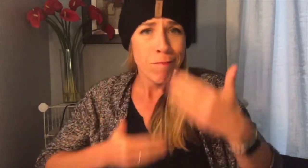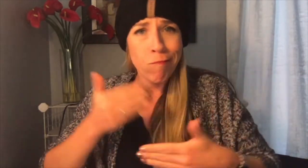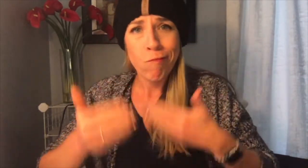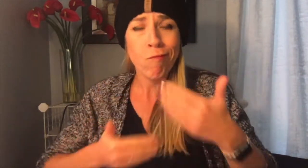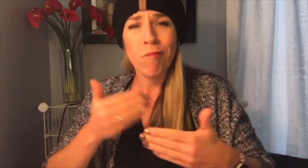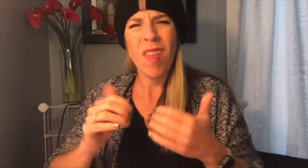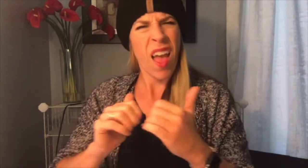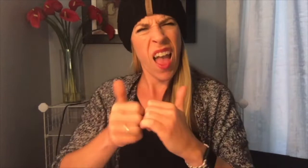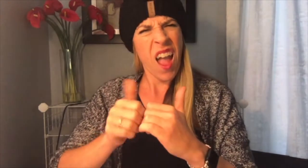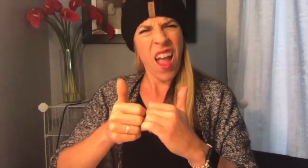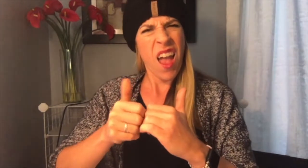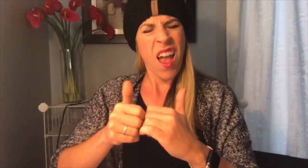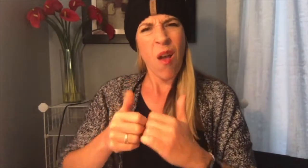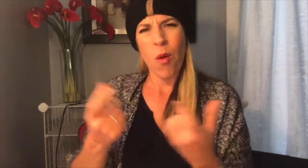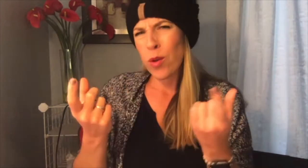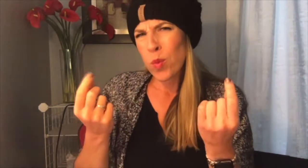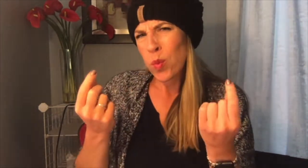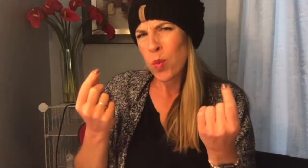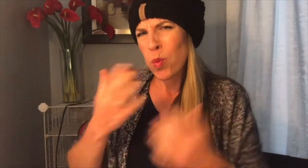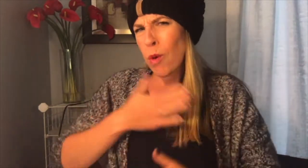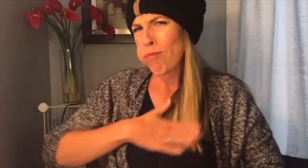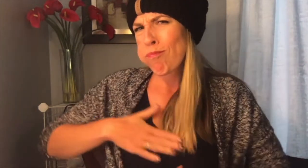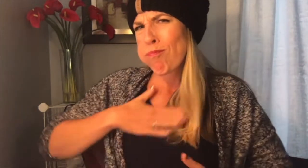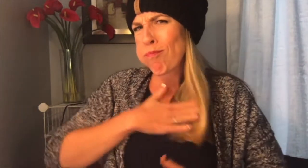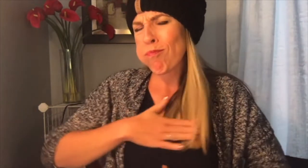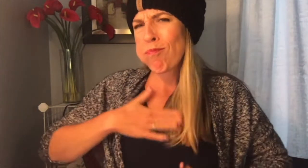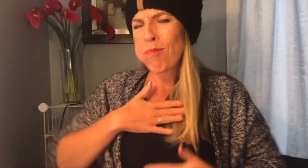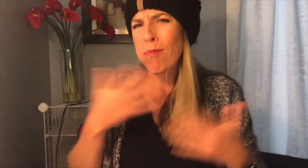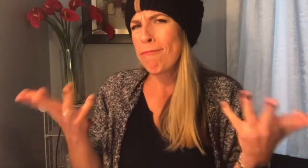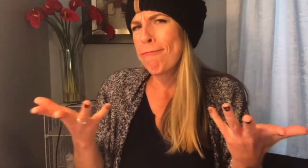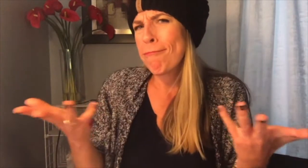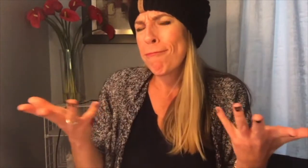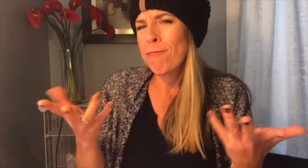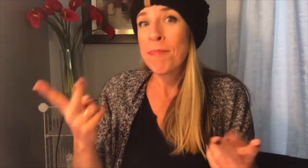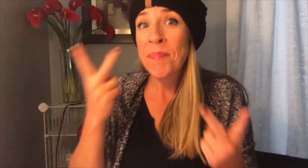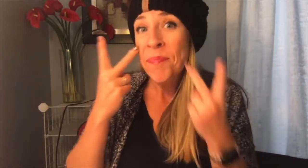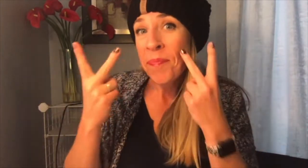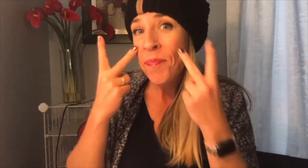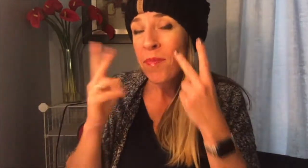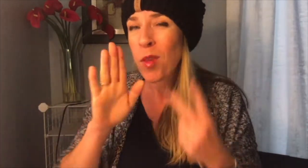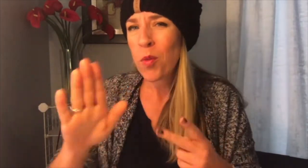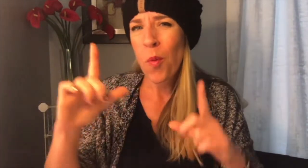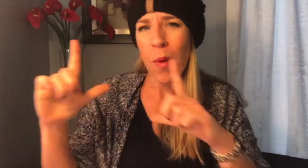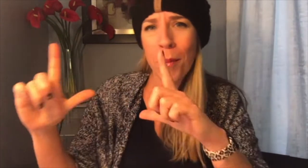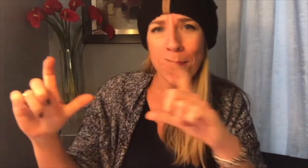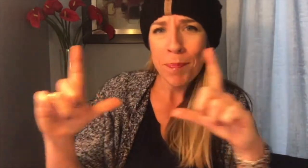is everyone getting along every day what are you doing for fun let's take a look at your pictures